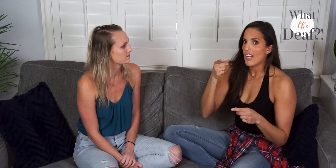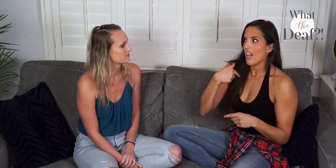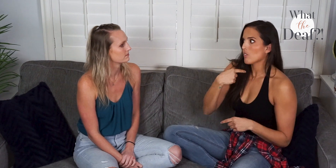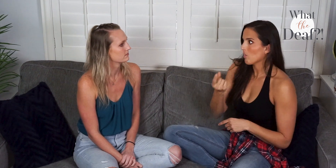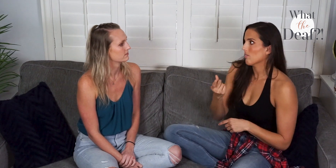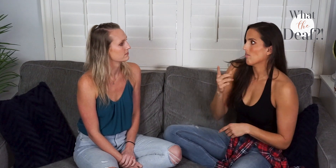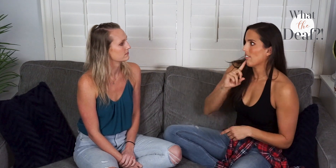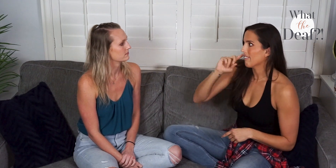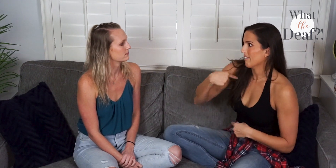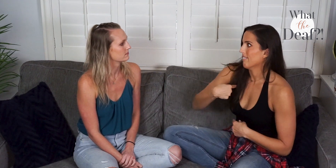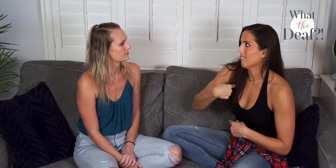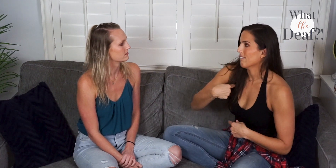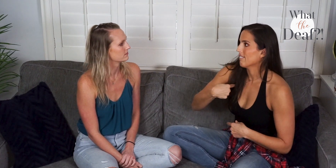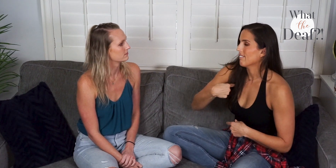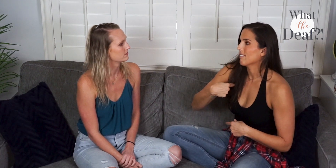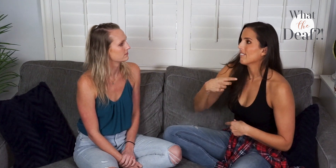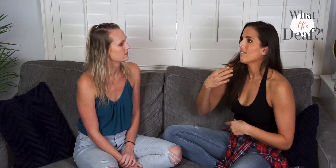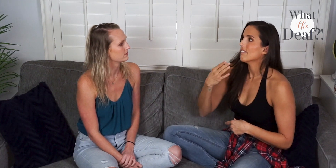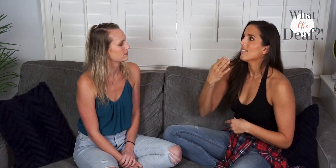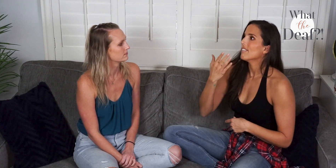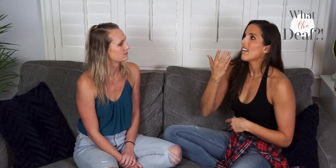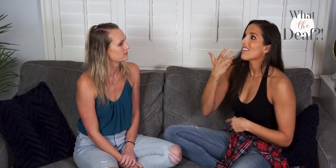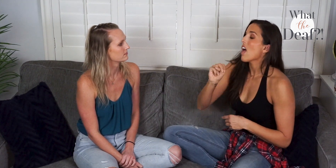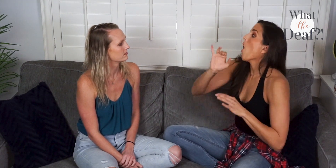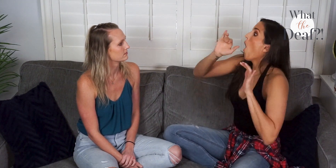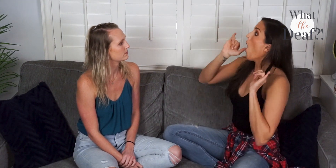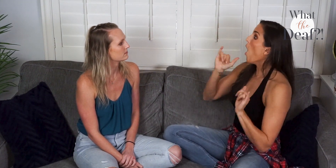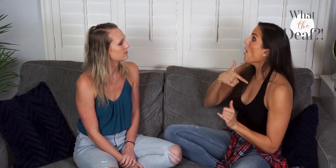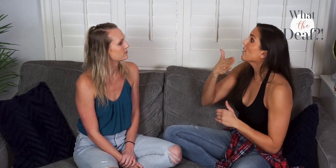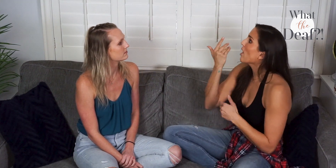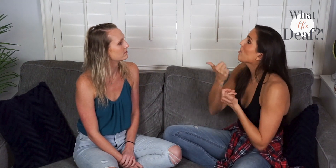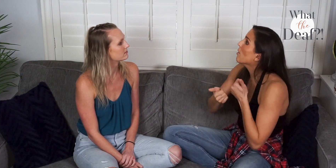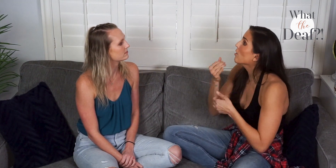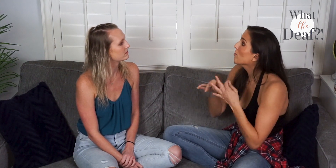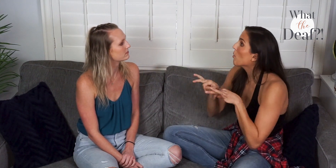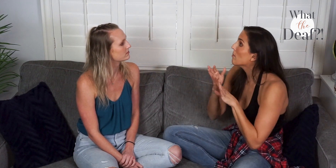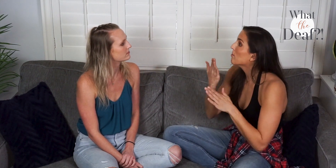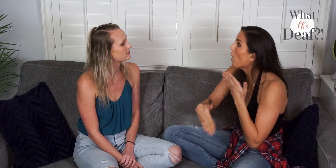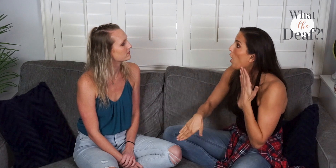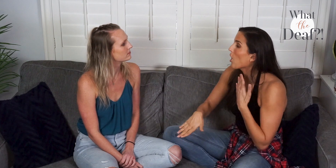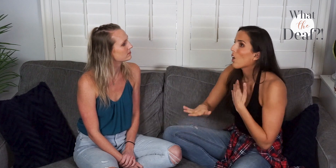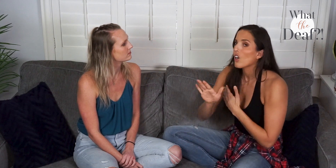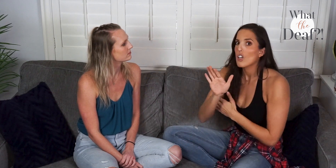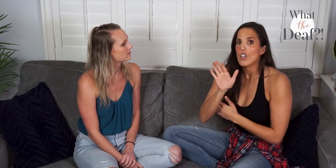But I told him that I was deaf and then... oh wait, I forgot the most important part.